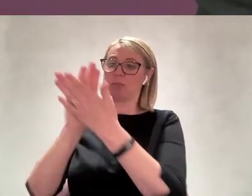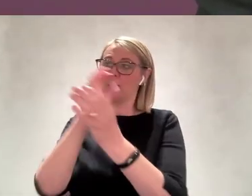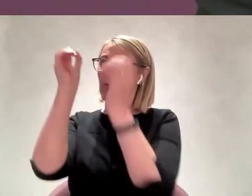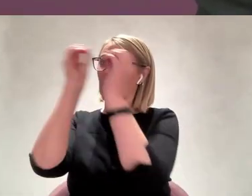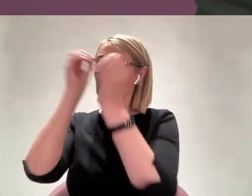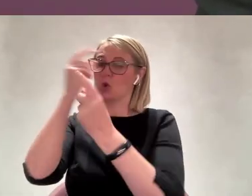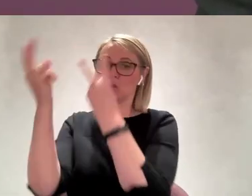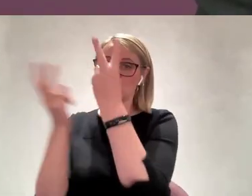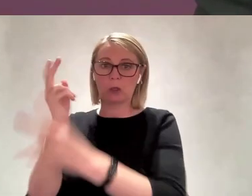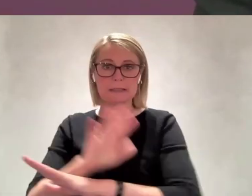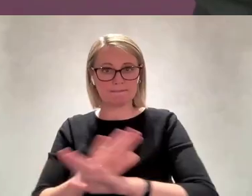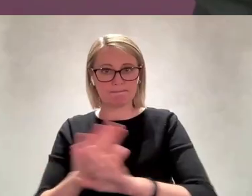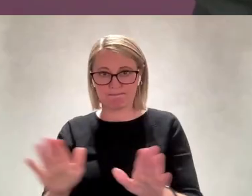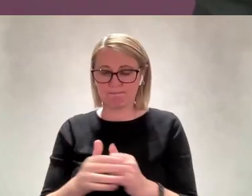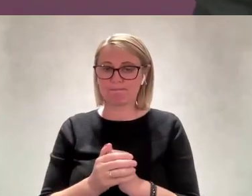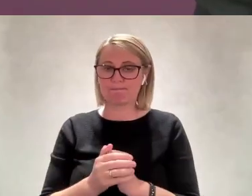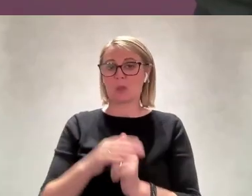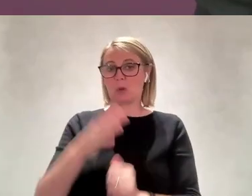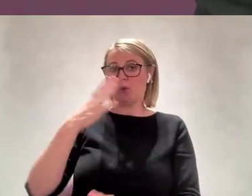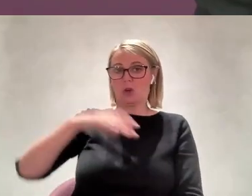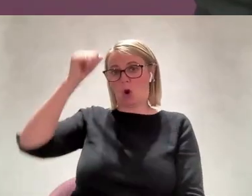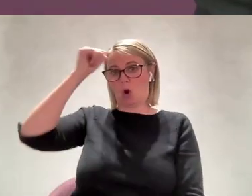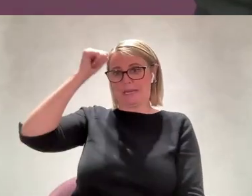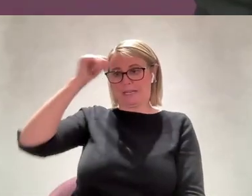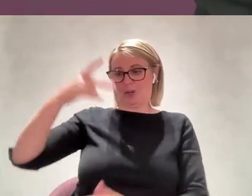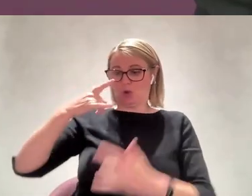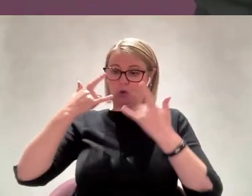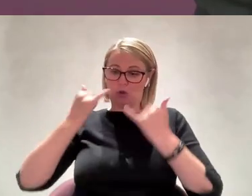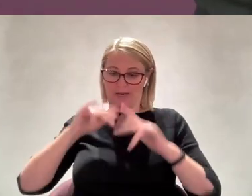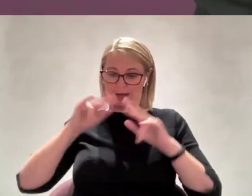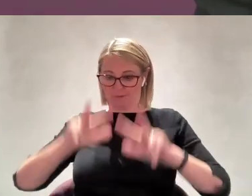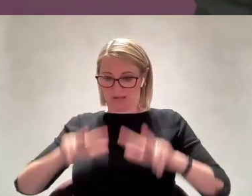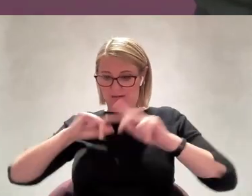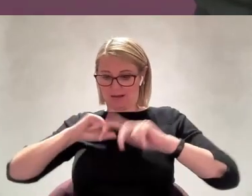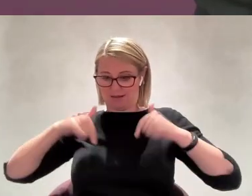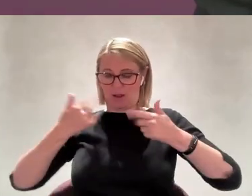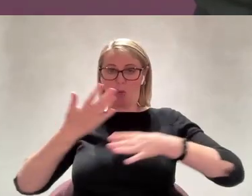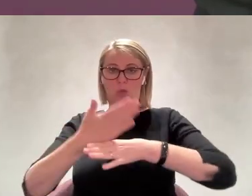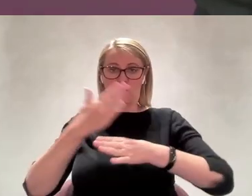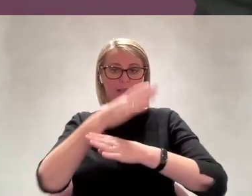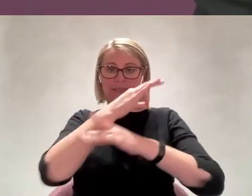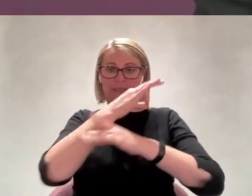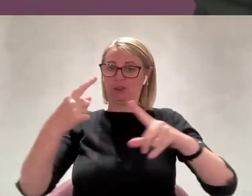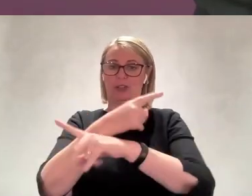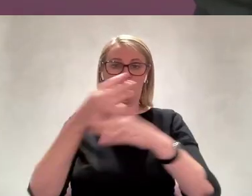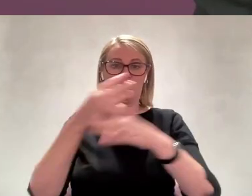Google searches. We know we need to check and validate our work. That doesn't change with AI.